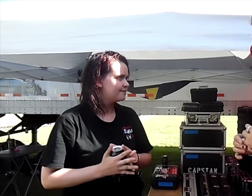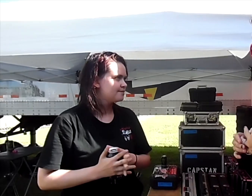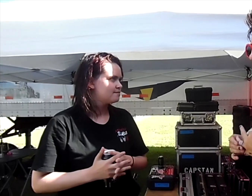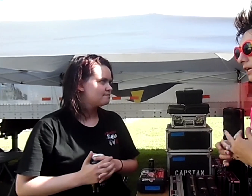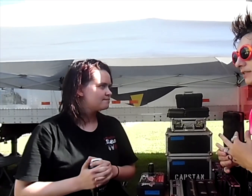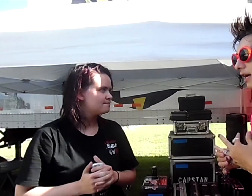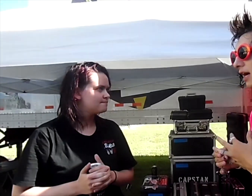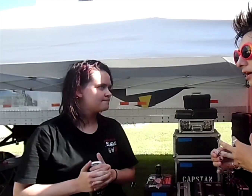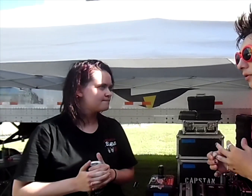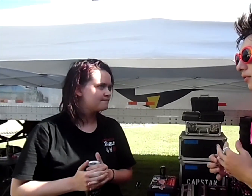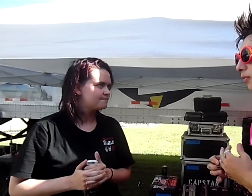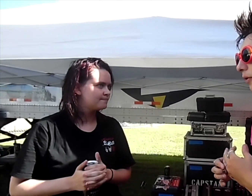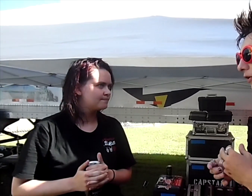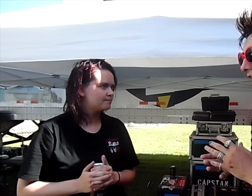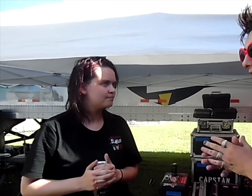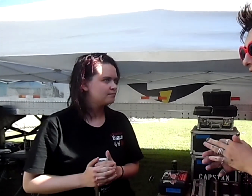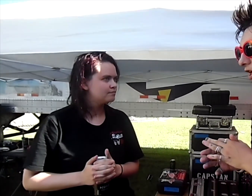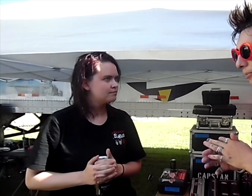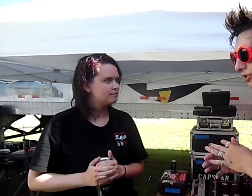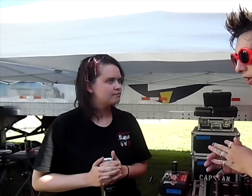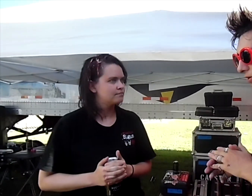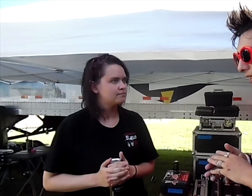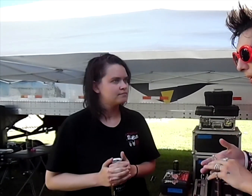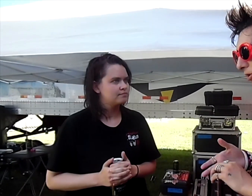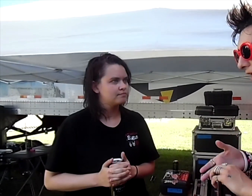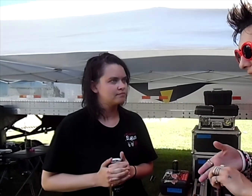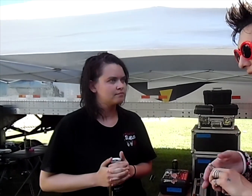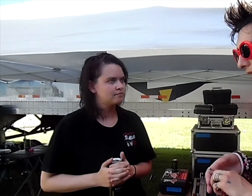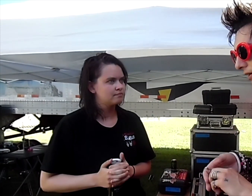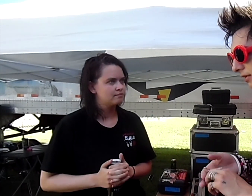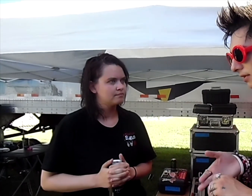Um it's a we've had a couple of shows, I remember in L. A.